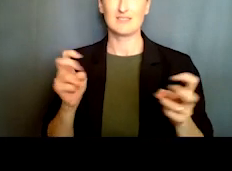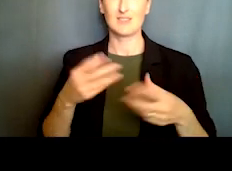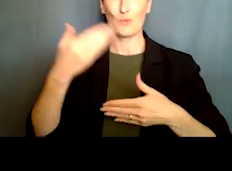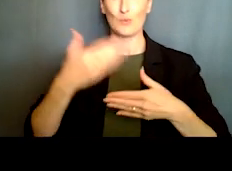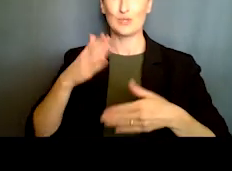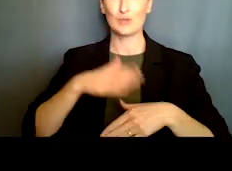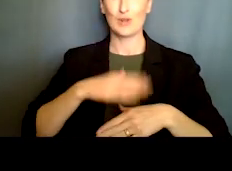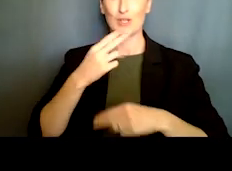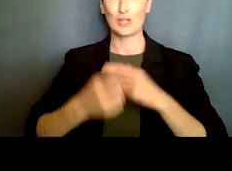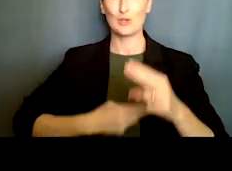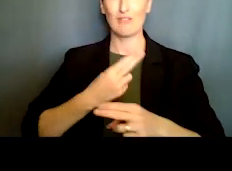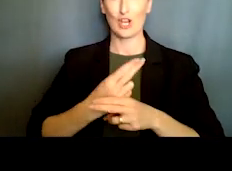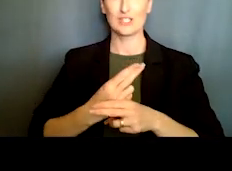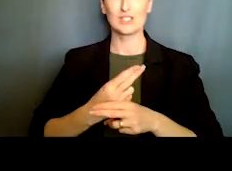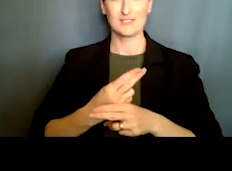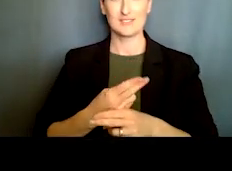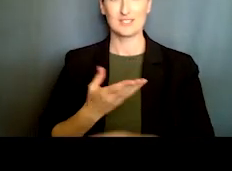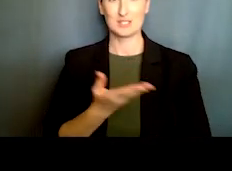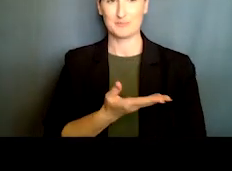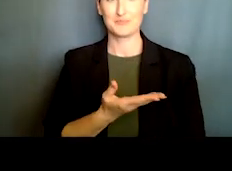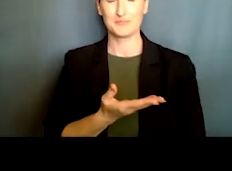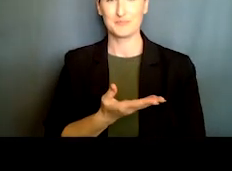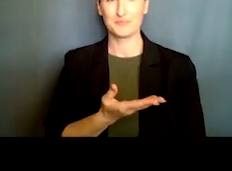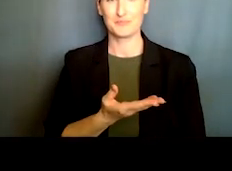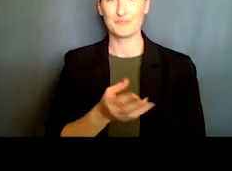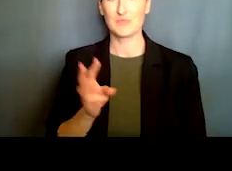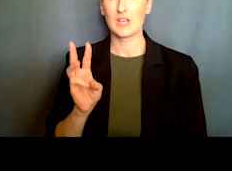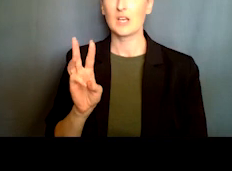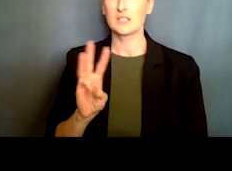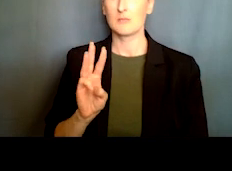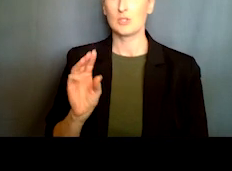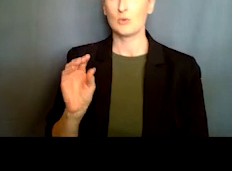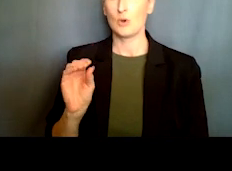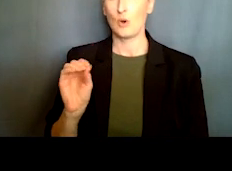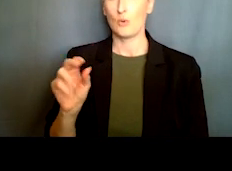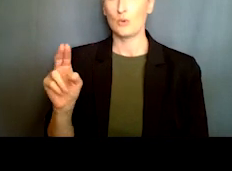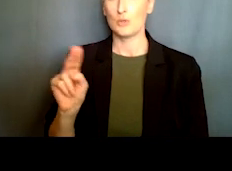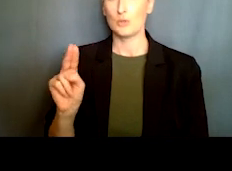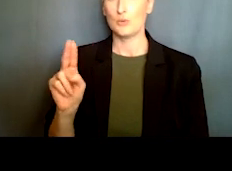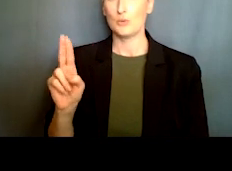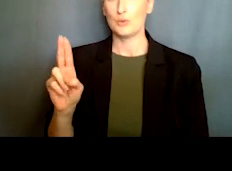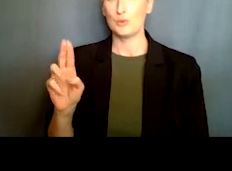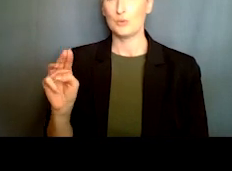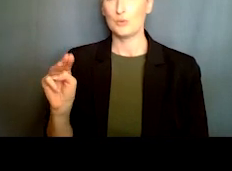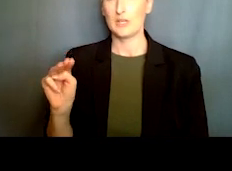It's a multi messenger astrophysics. WoU-MMA, this is meant to fund awards that